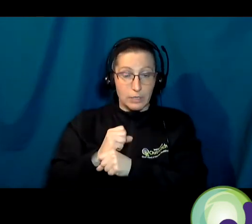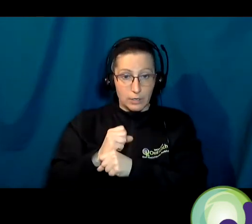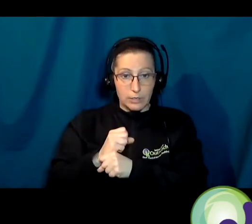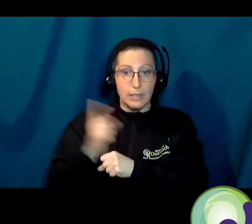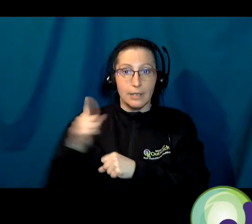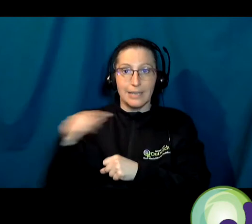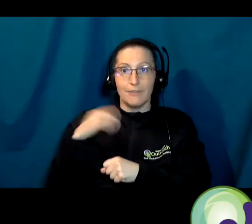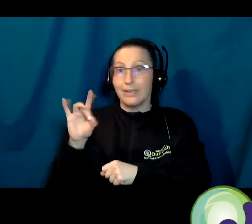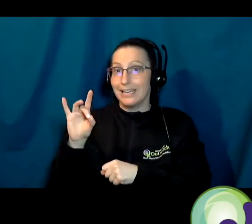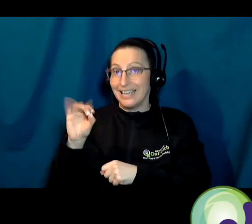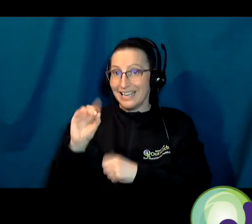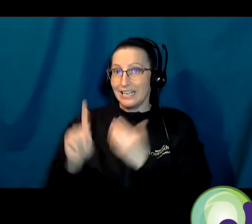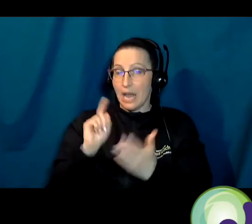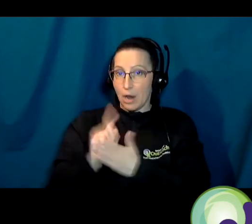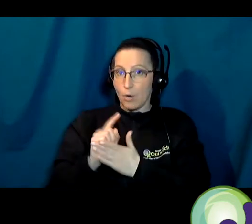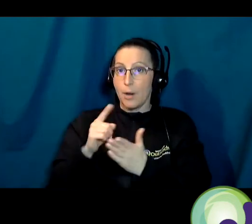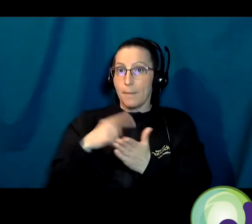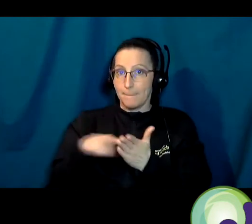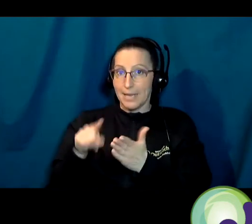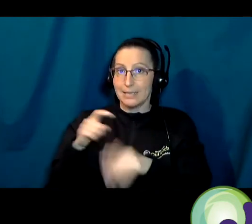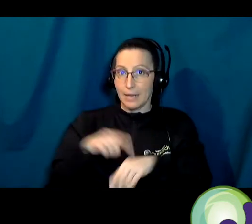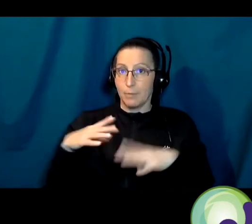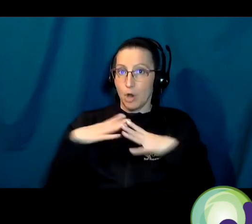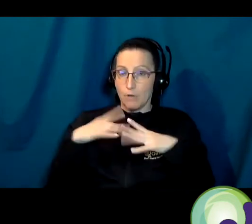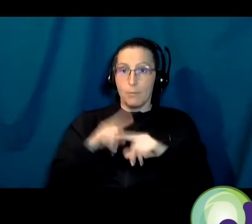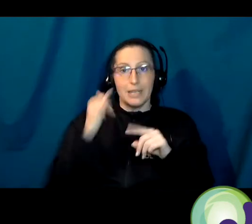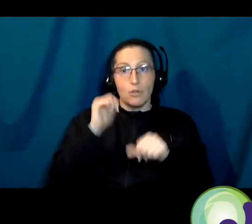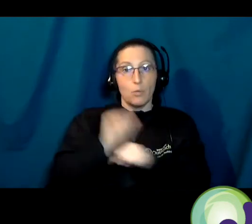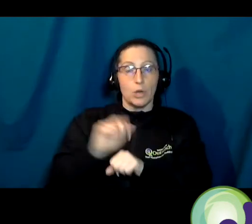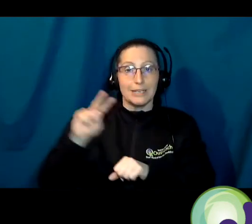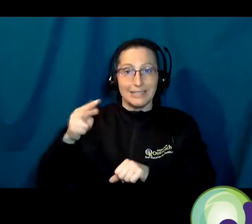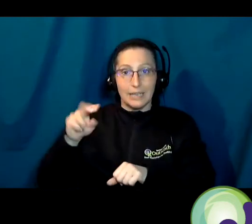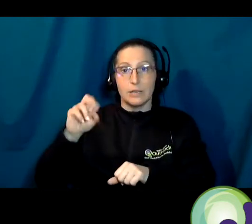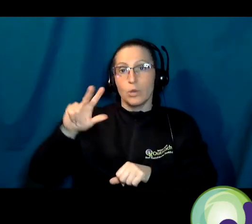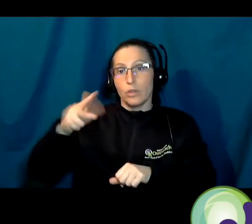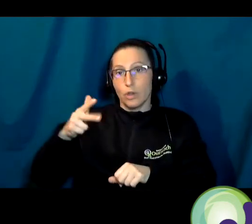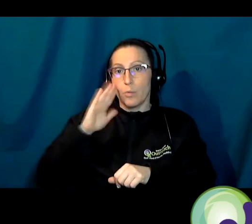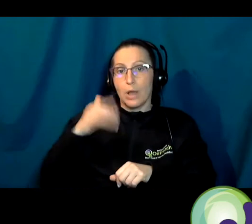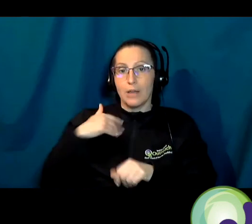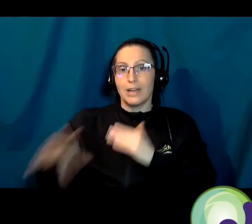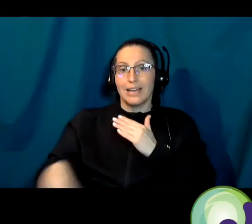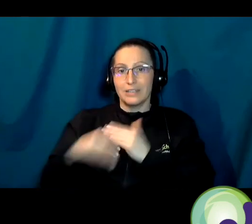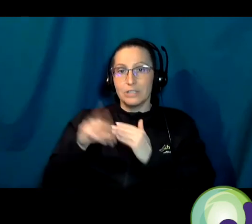of paid time off. But then if they work, second, third shift, they have an additional 60 night hours.